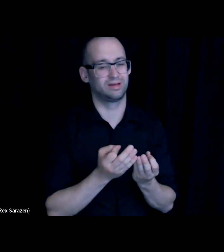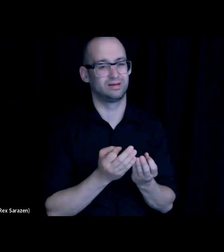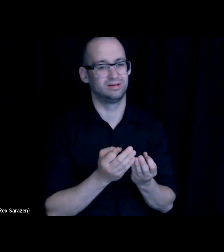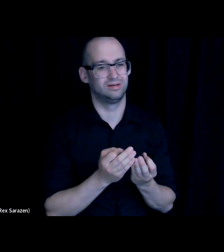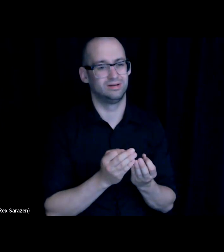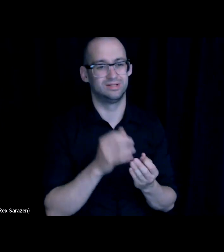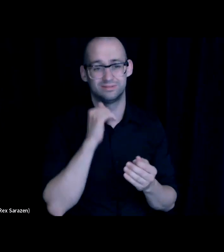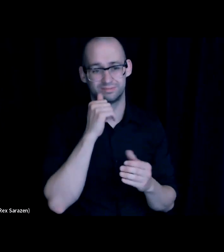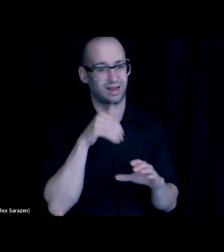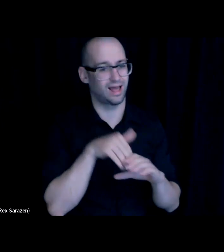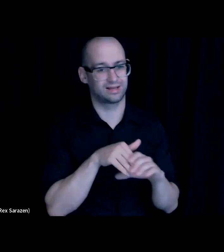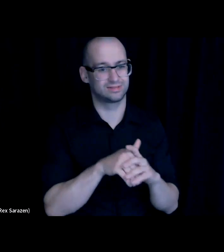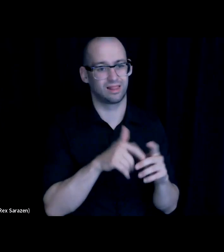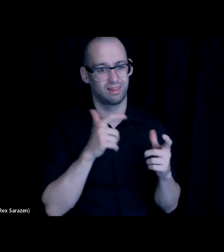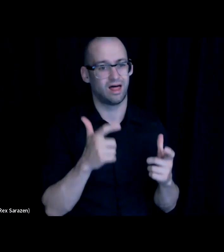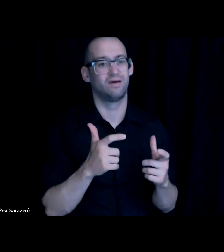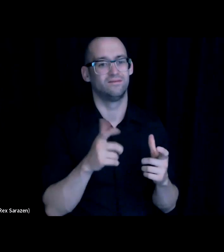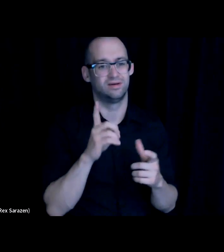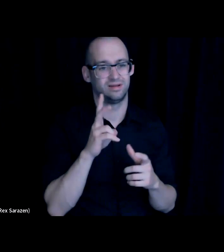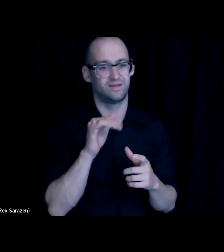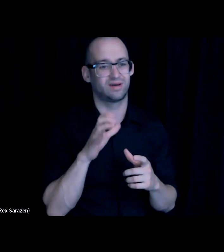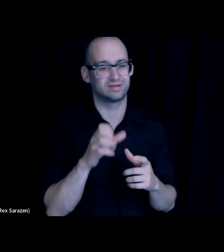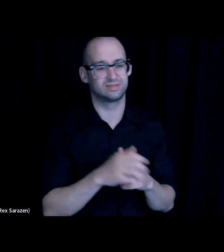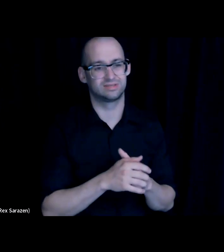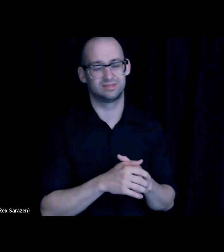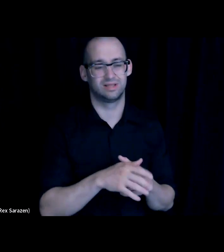access to a lot of devices. So the parent or the child may have access to the laptop